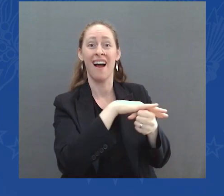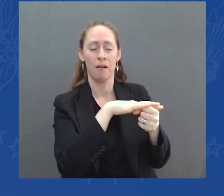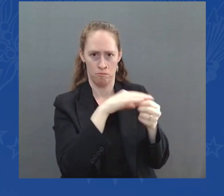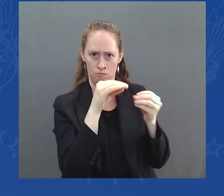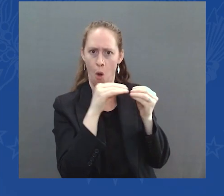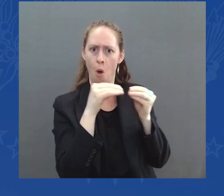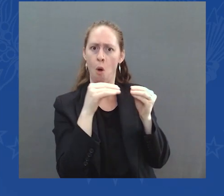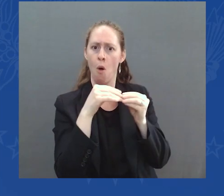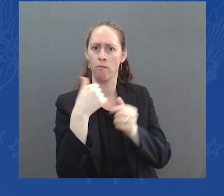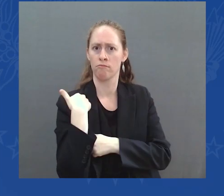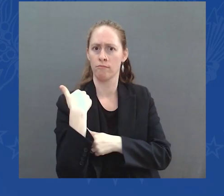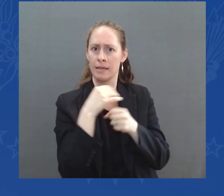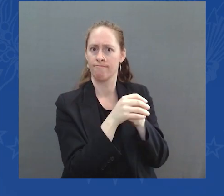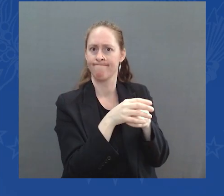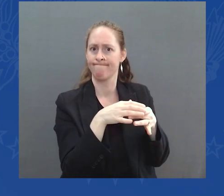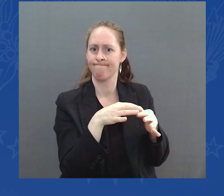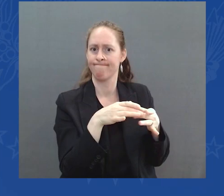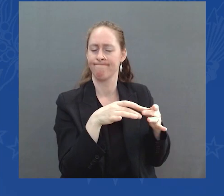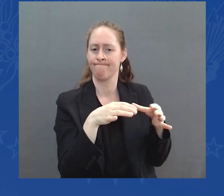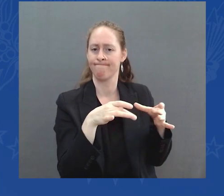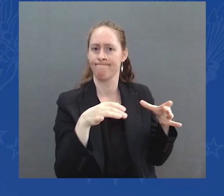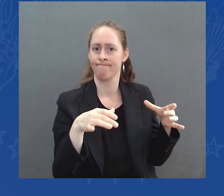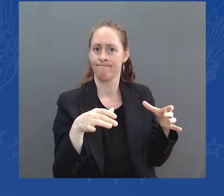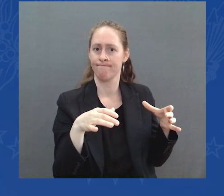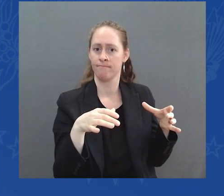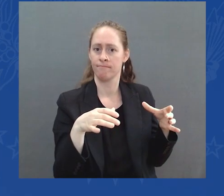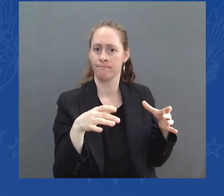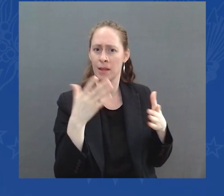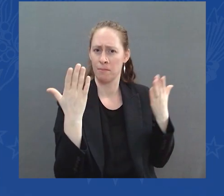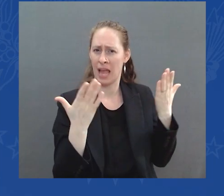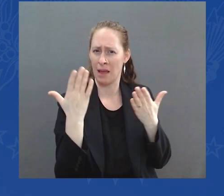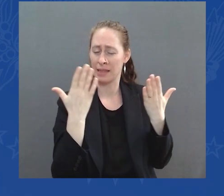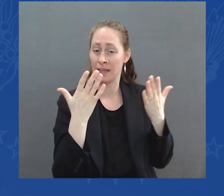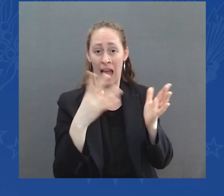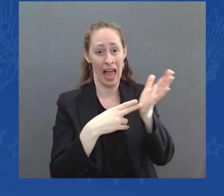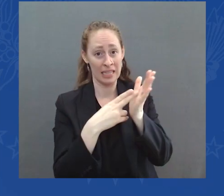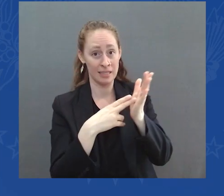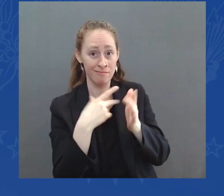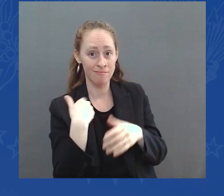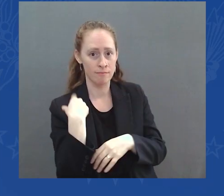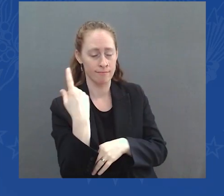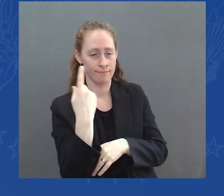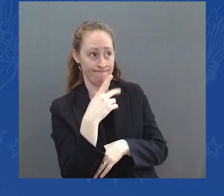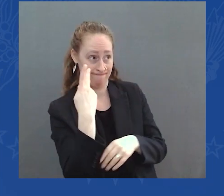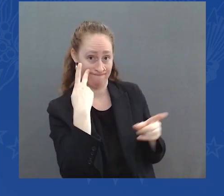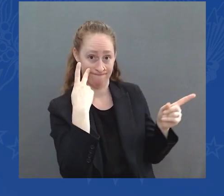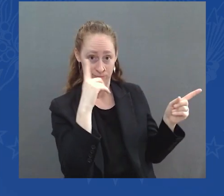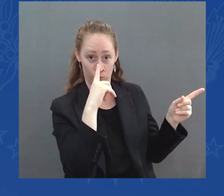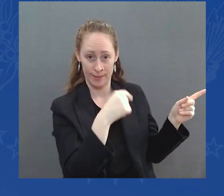it's an open question of whether he's actually pulling back and going to say, "I'm just going to focus on the Donbas,